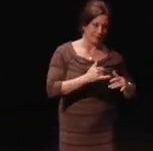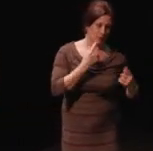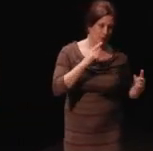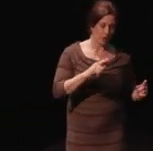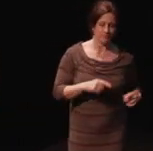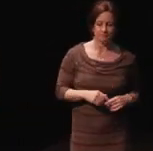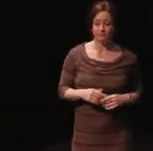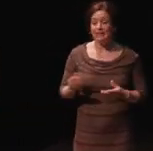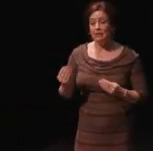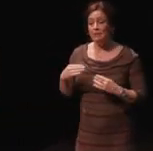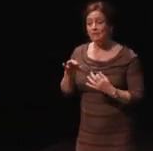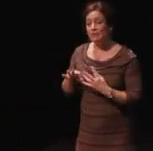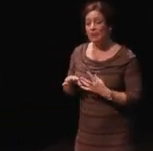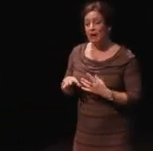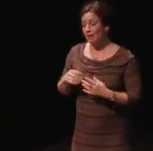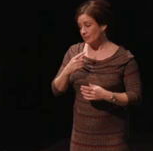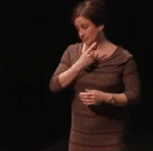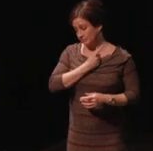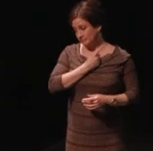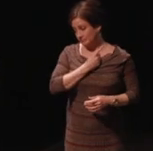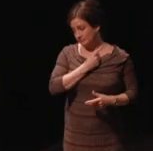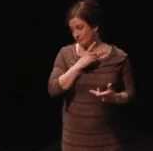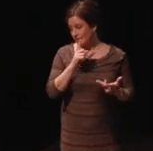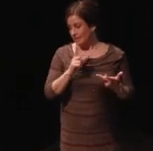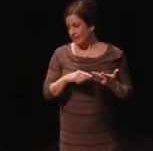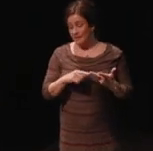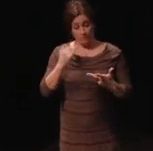ea.com/able and if you are looking for these,